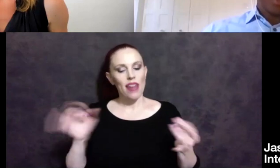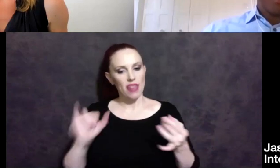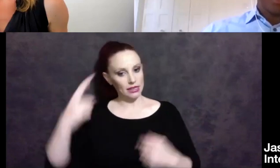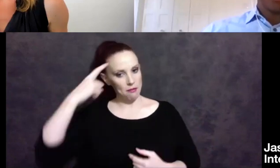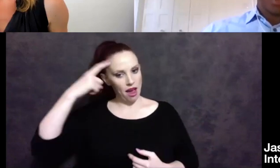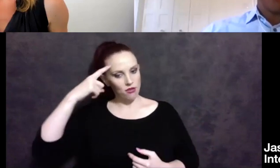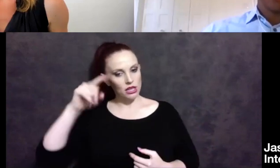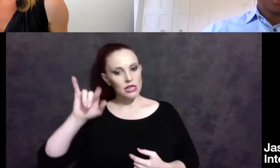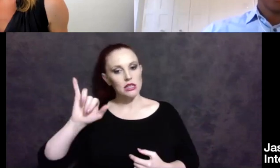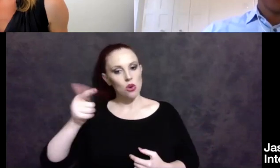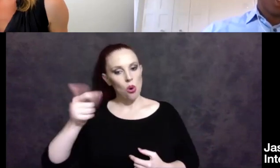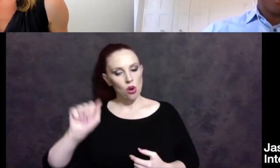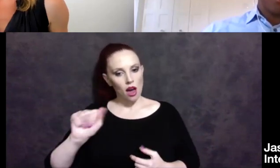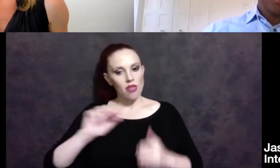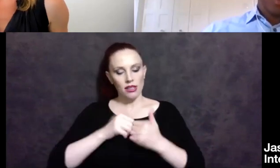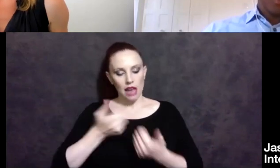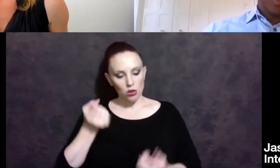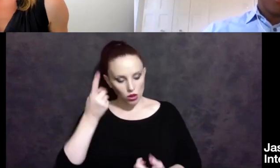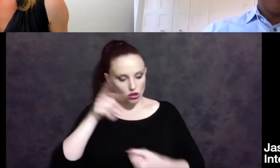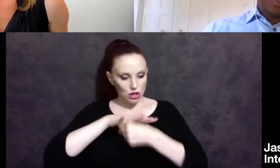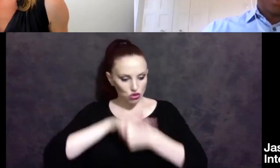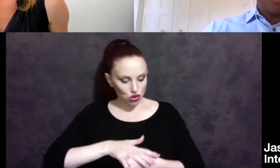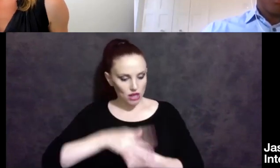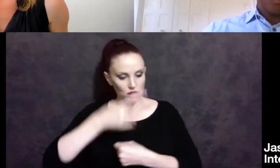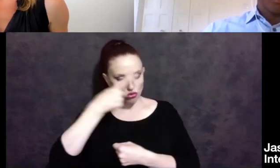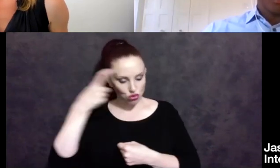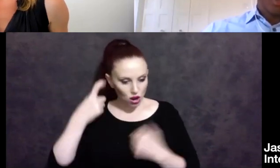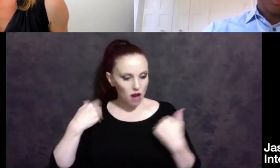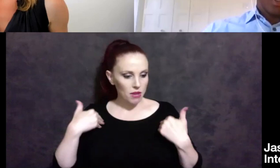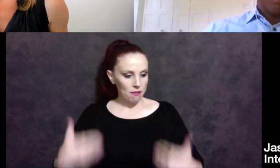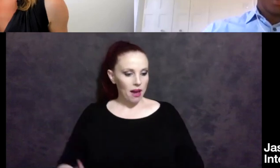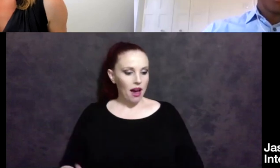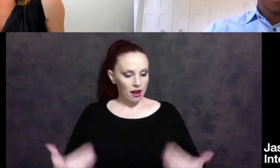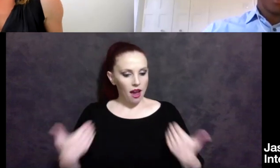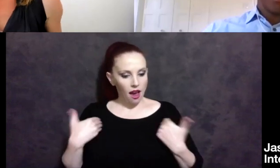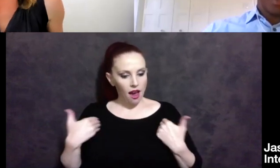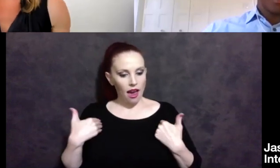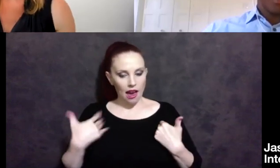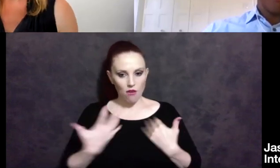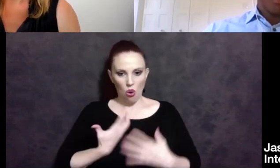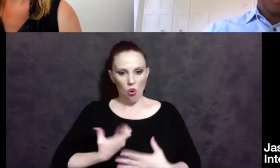understanding the stress and trauma that the body holds and understanding that through